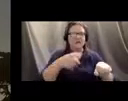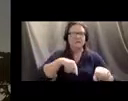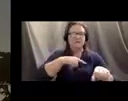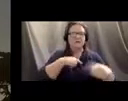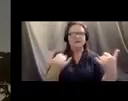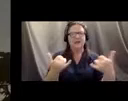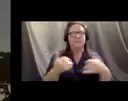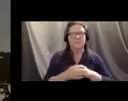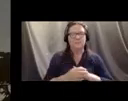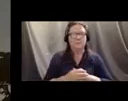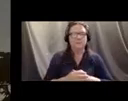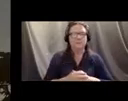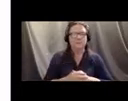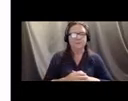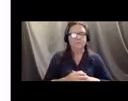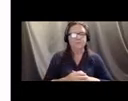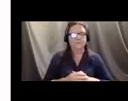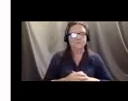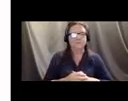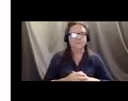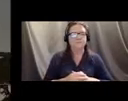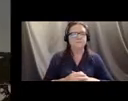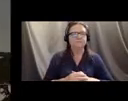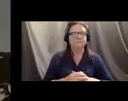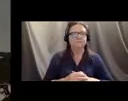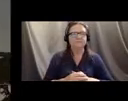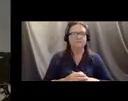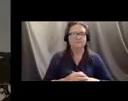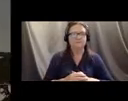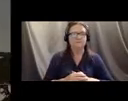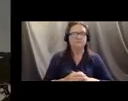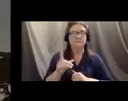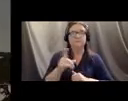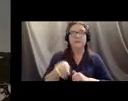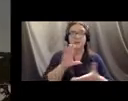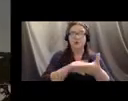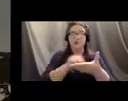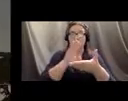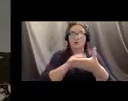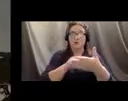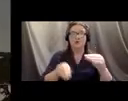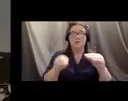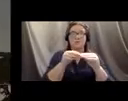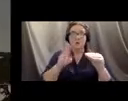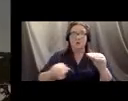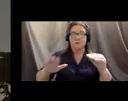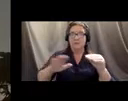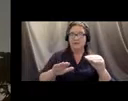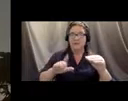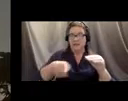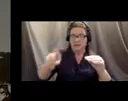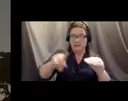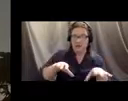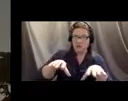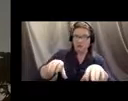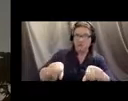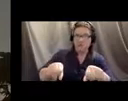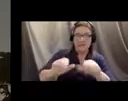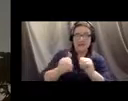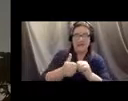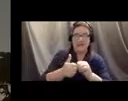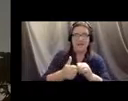And you can learn more about the lands that you occupy by going to native-land.ca.